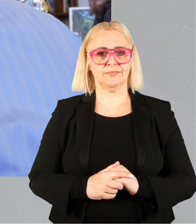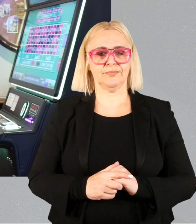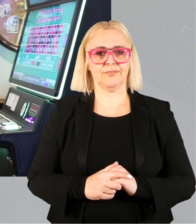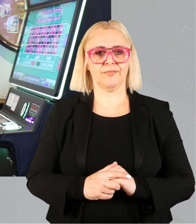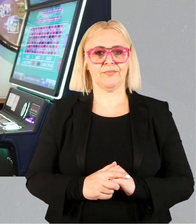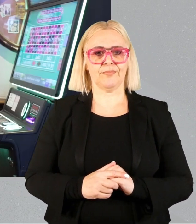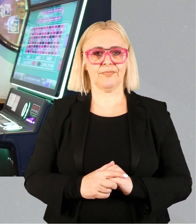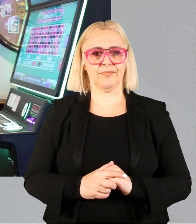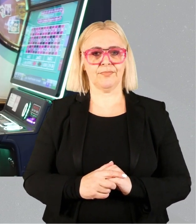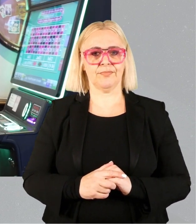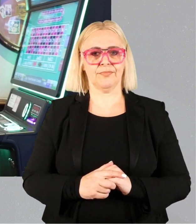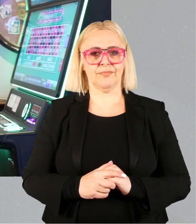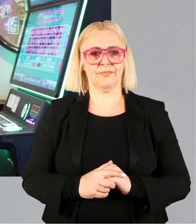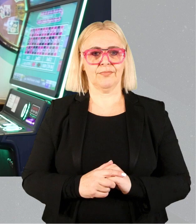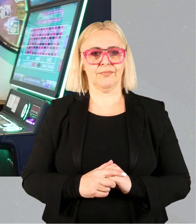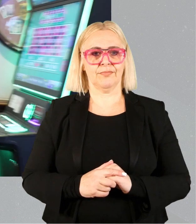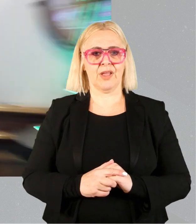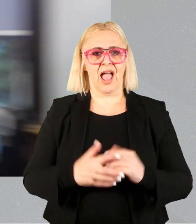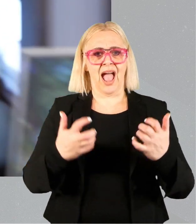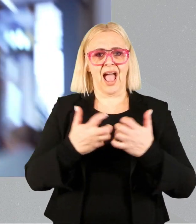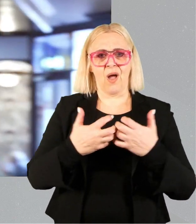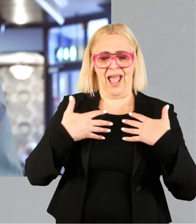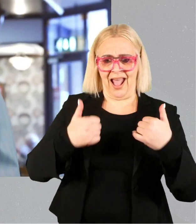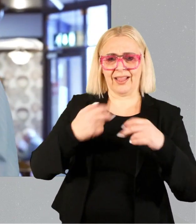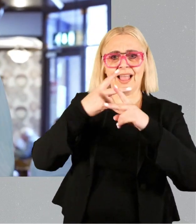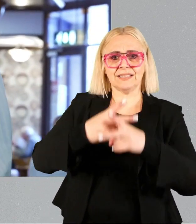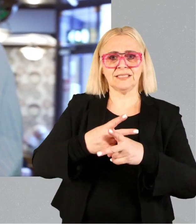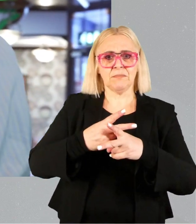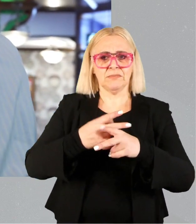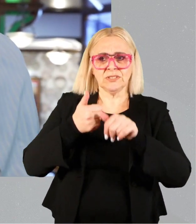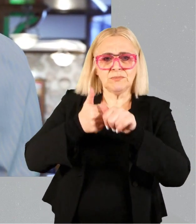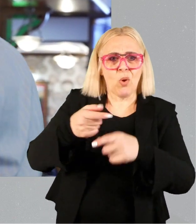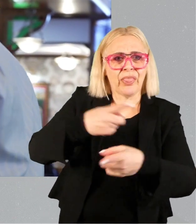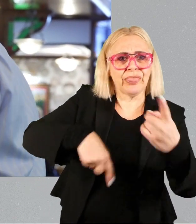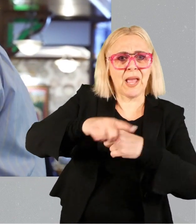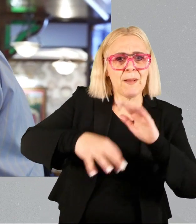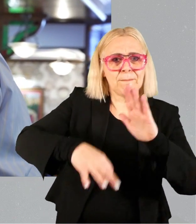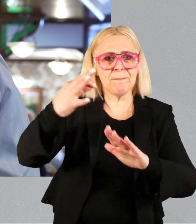How does the health-care system become better for them? This is a pub we come